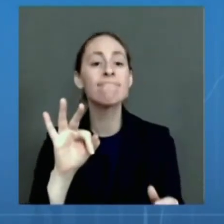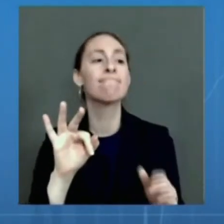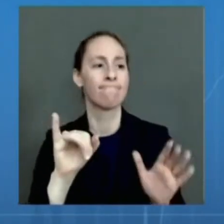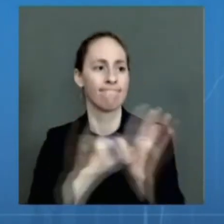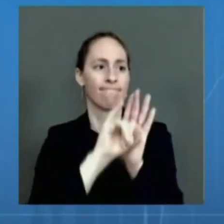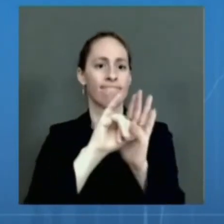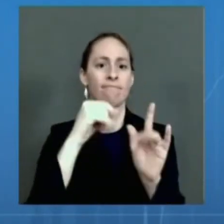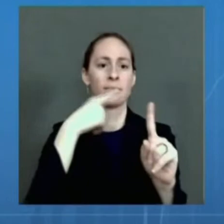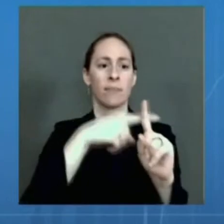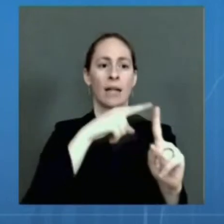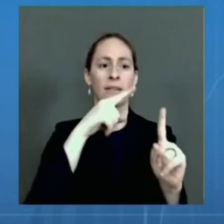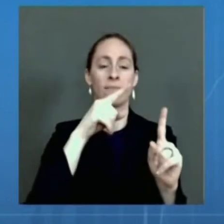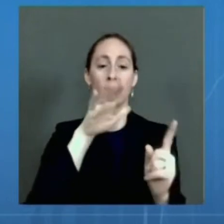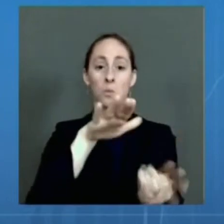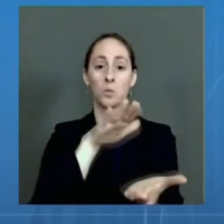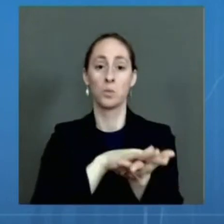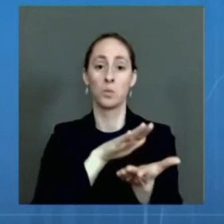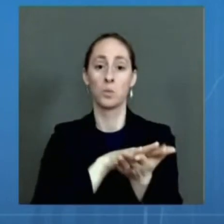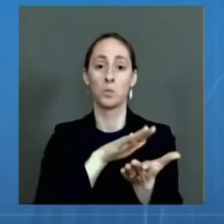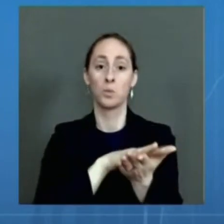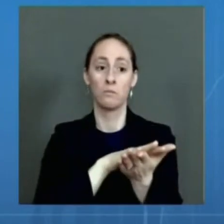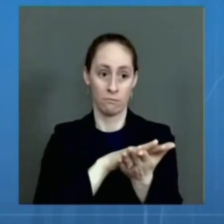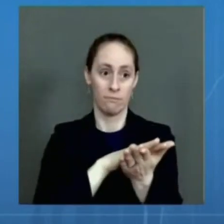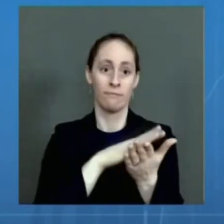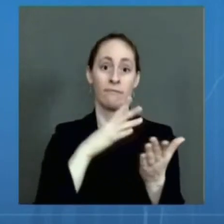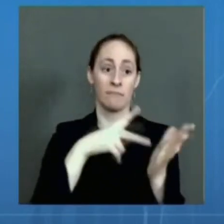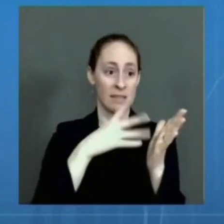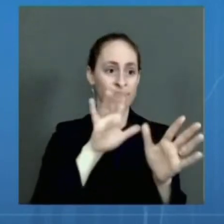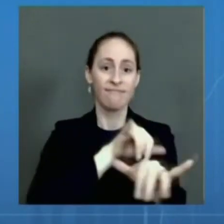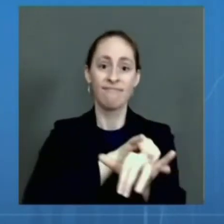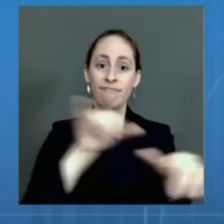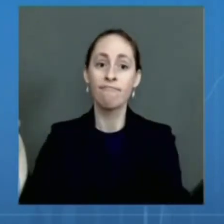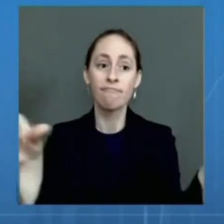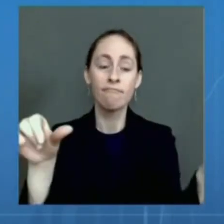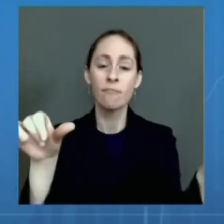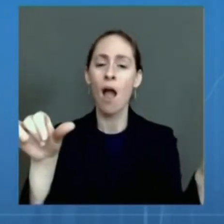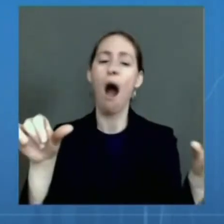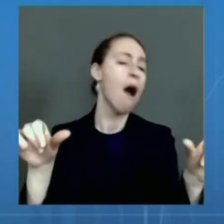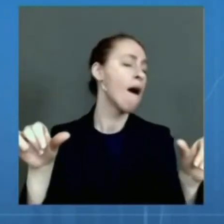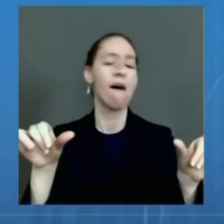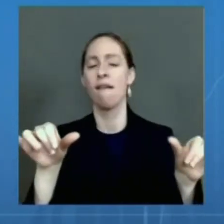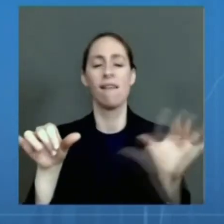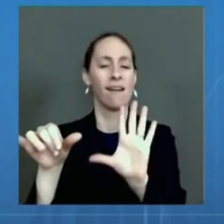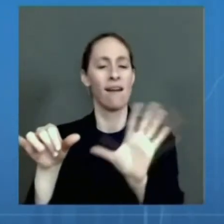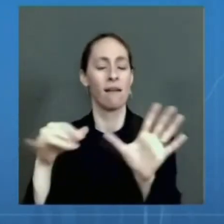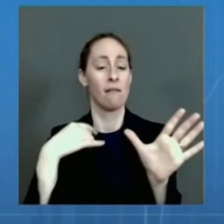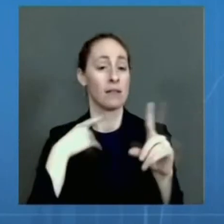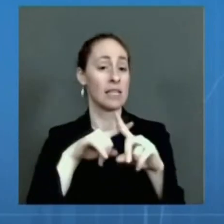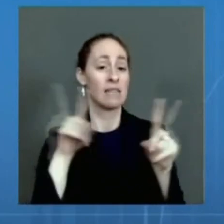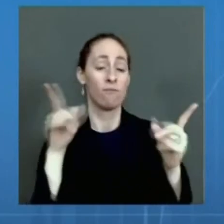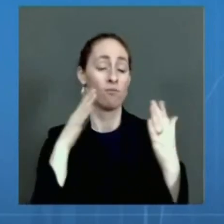SCHOOL WHILE THEY'RE QUARANTINING AT HOME. IN THE TEST TO STAY PROTOCOL